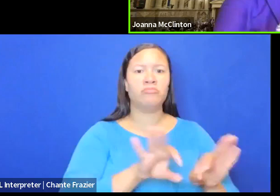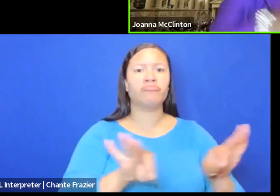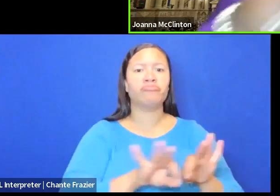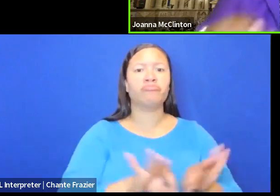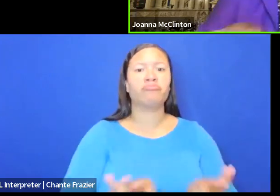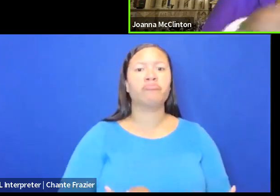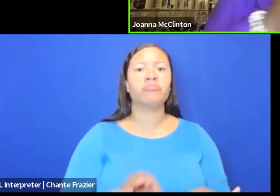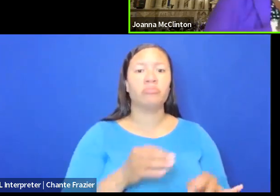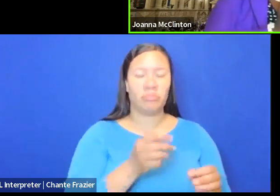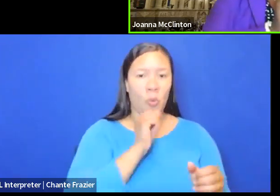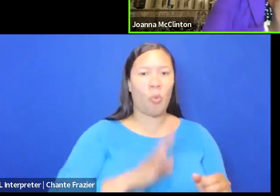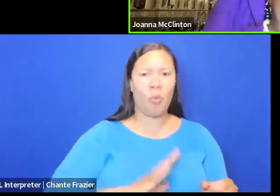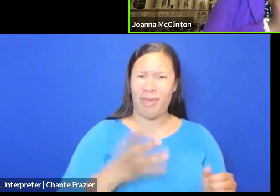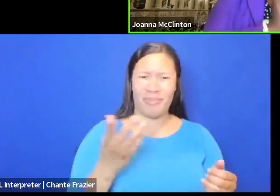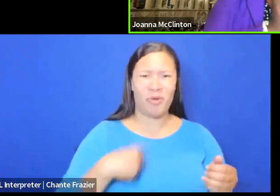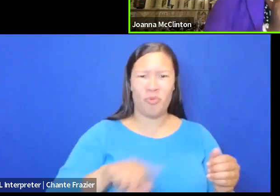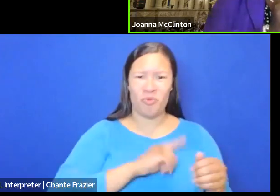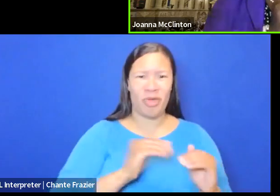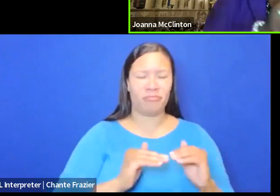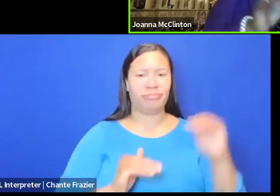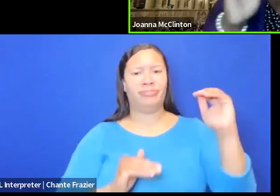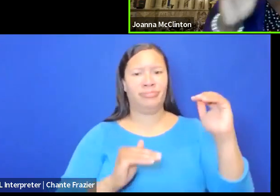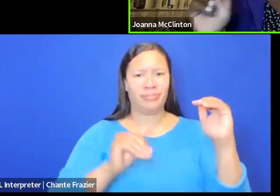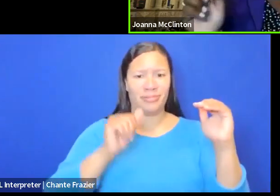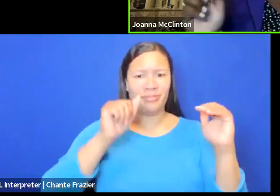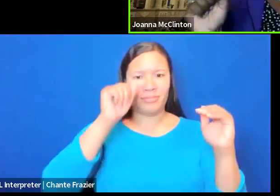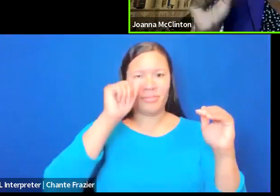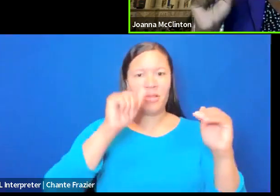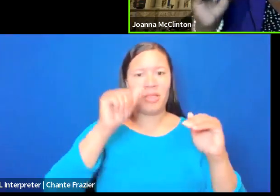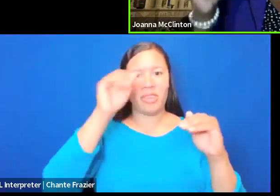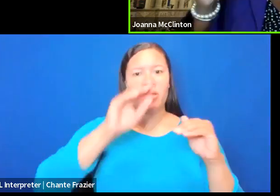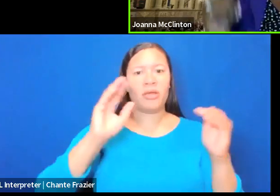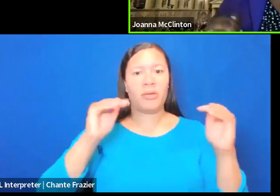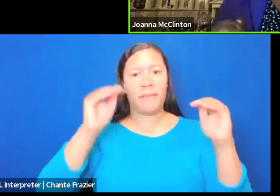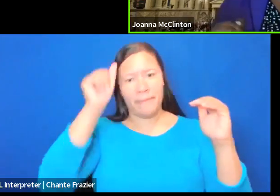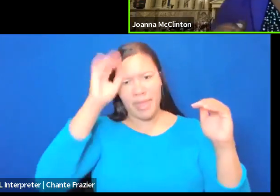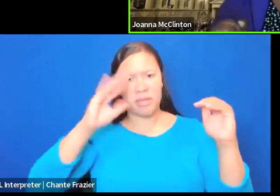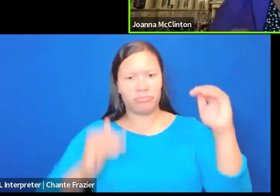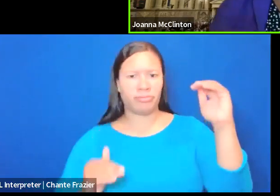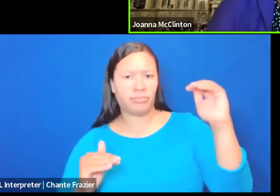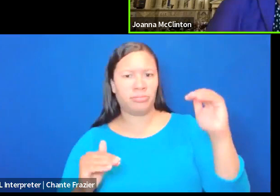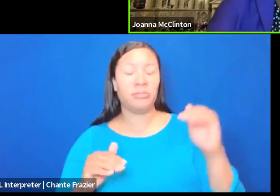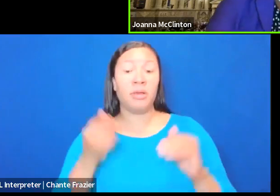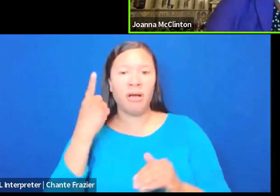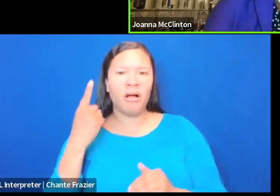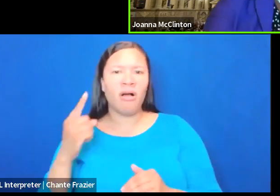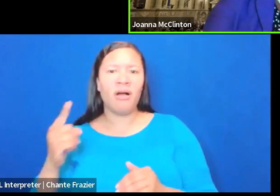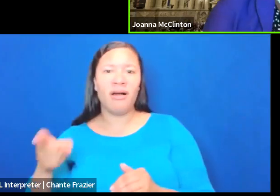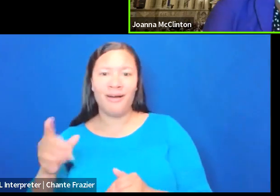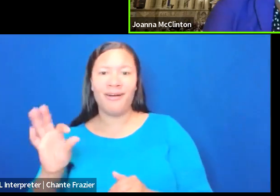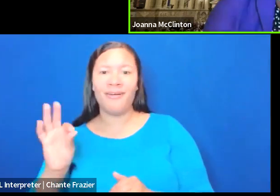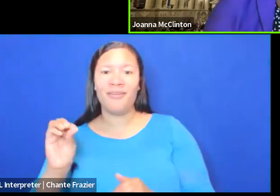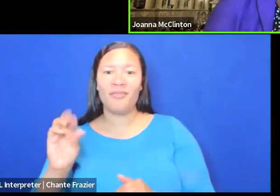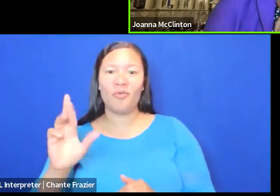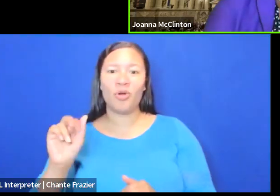10% of all Fortune 500 CEO positions. In case you missed it. We have more than